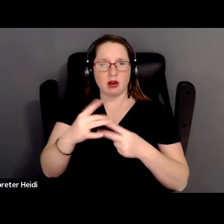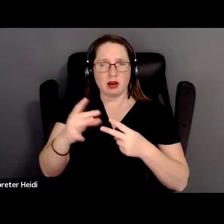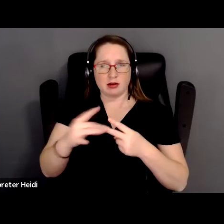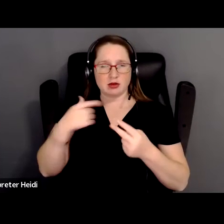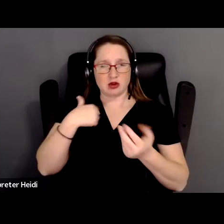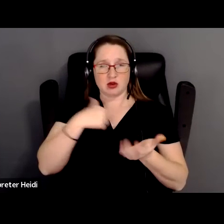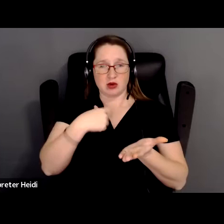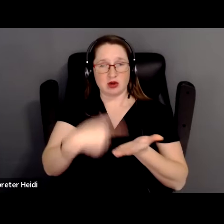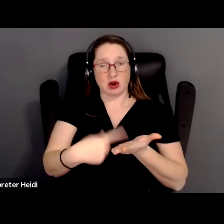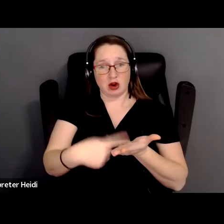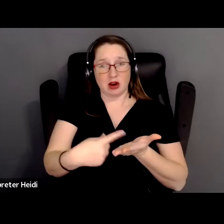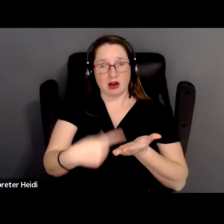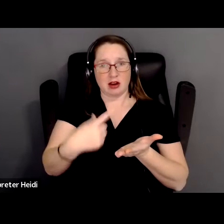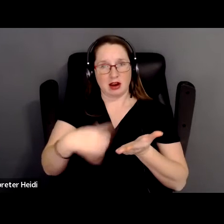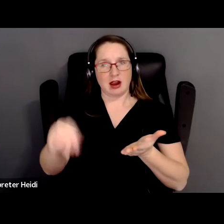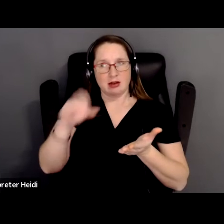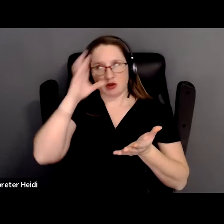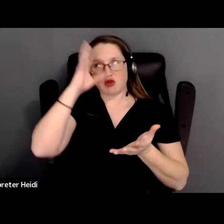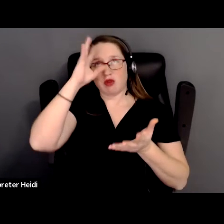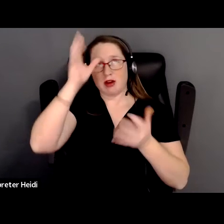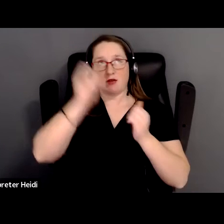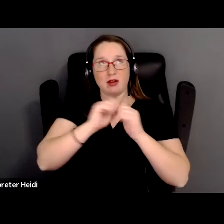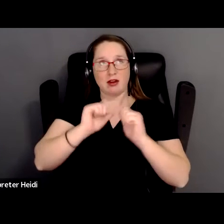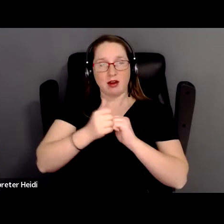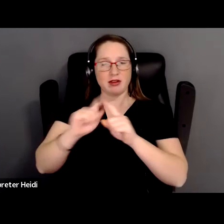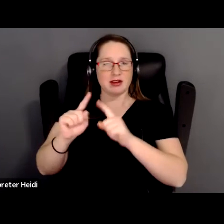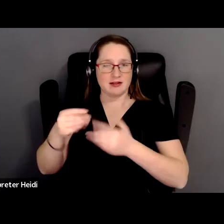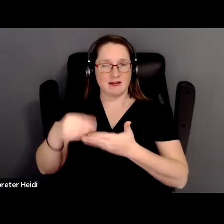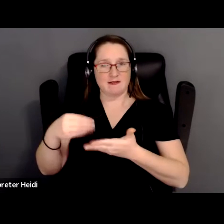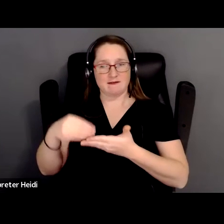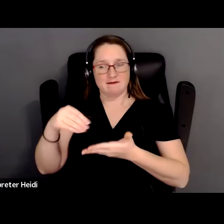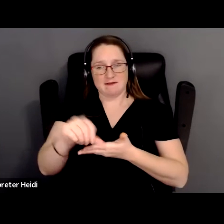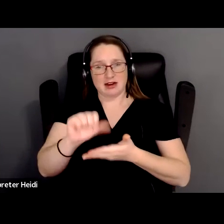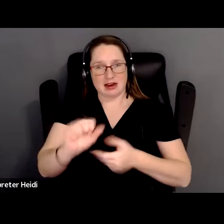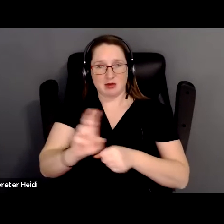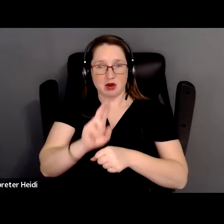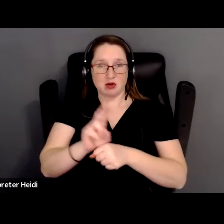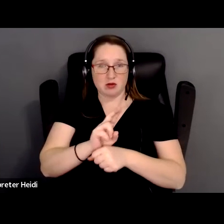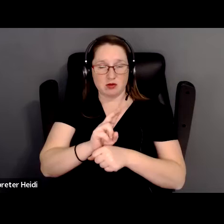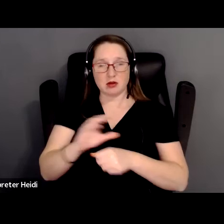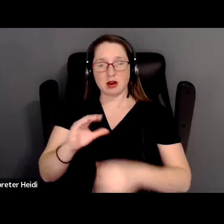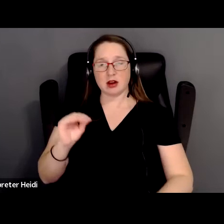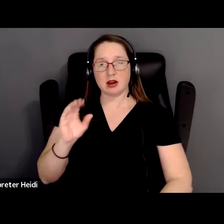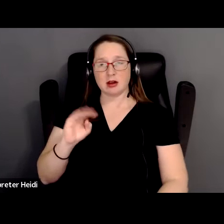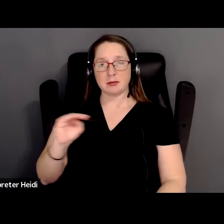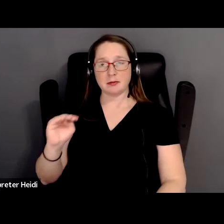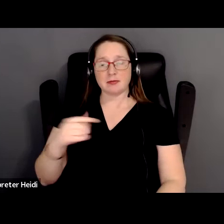about and being creative with how those different phones can be used, and that we offer a system